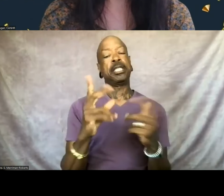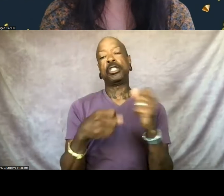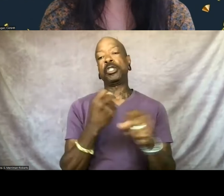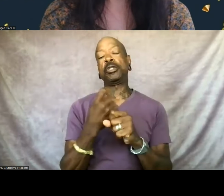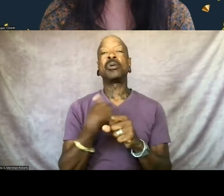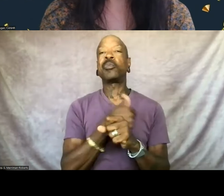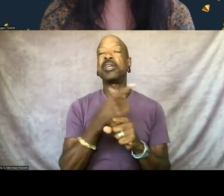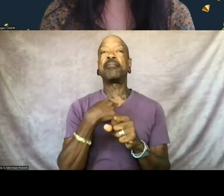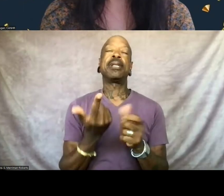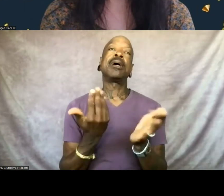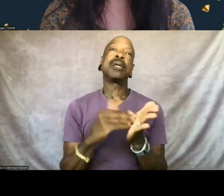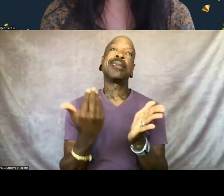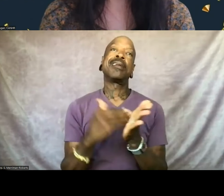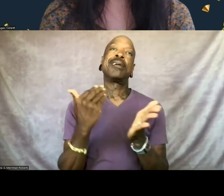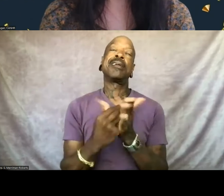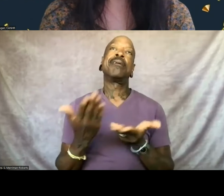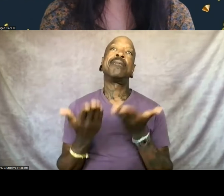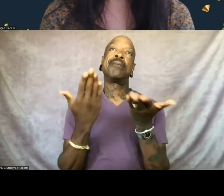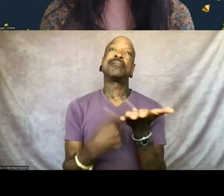everyone here had an impact, it is because for years and